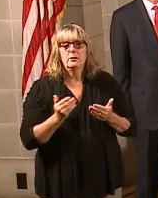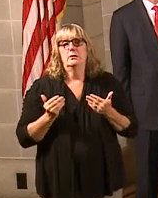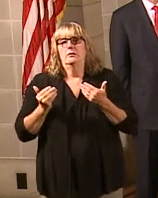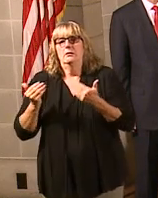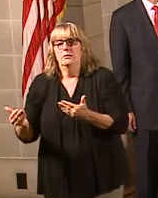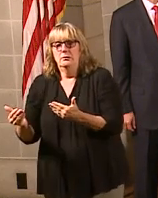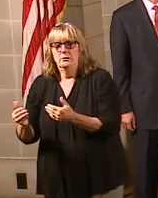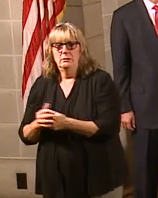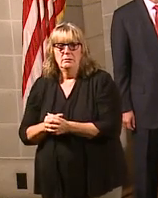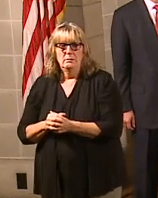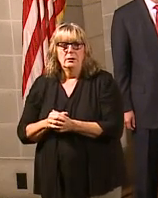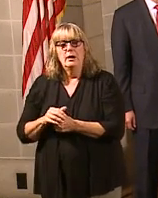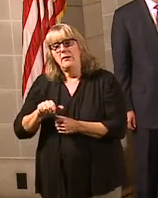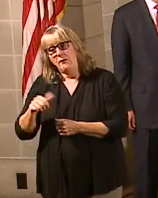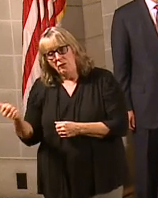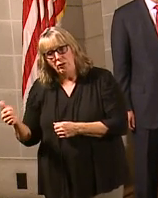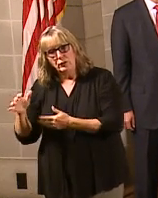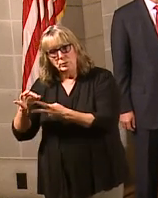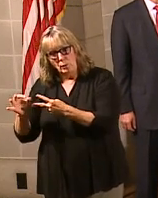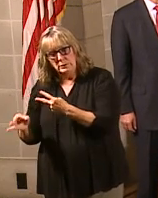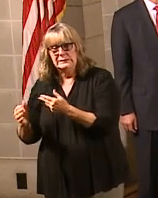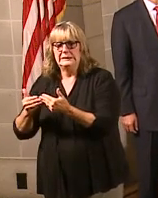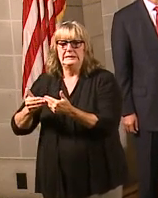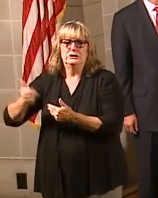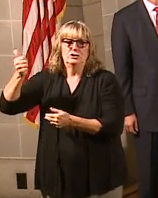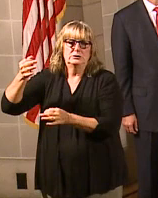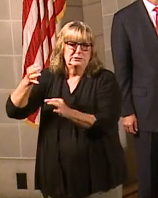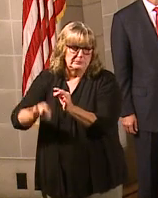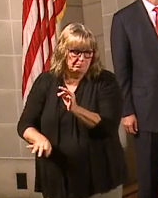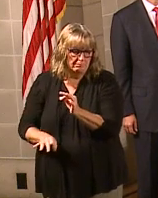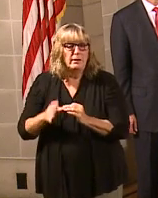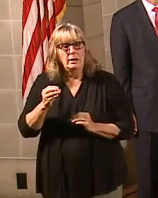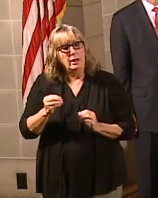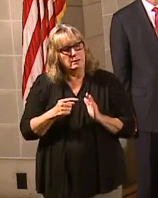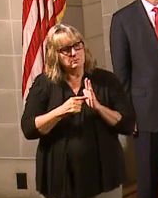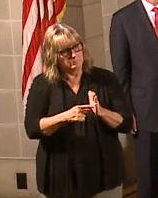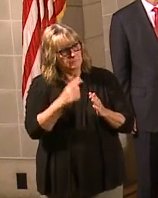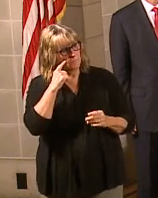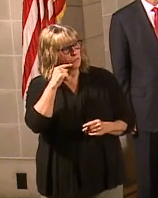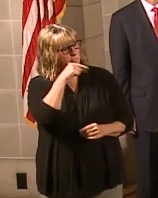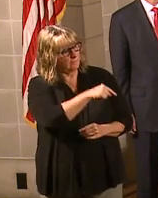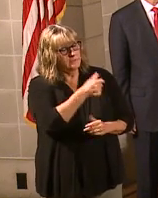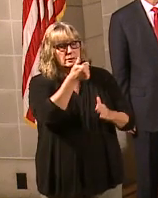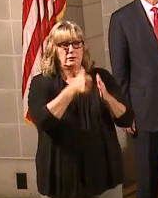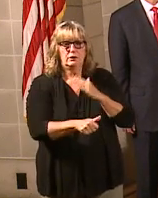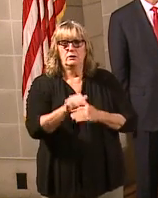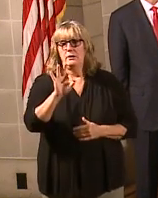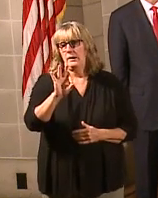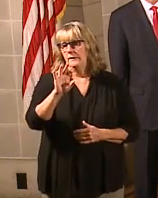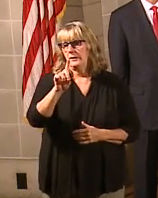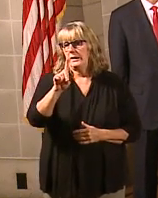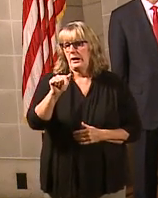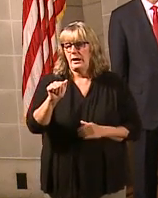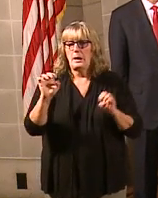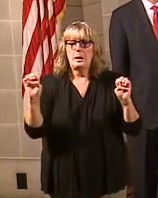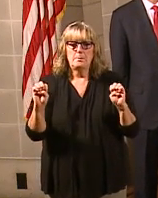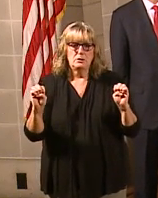RECOMMENDATIONS ARE IF THAT IV INFUSION IS GOING TO DELAY TREATMENT TO GO AHEAD AND DO THE